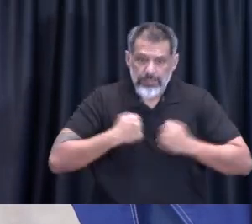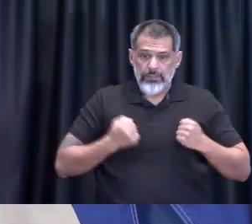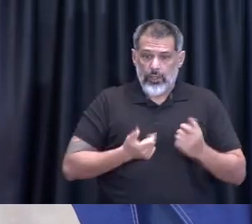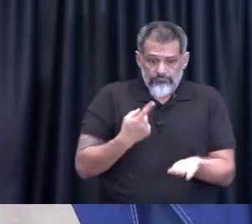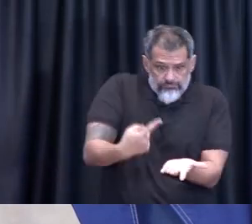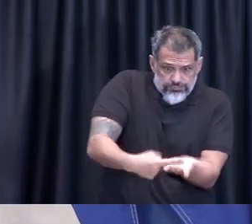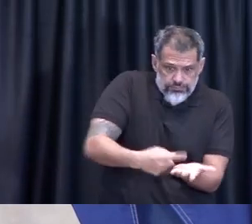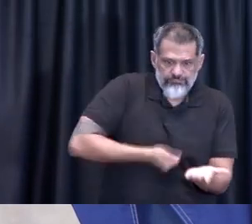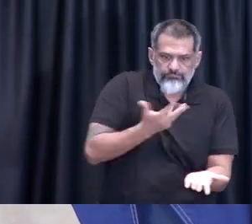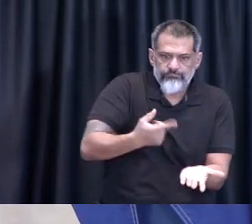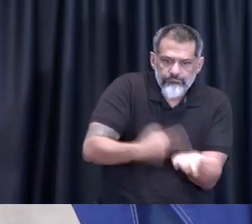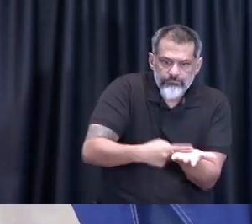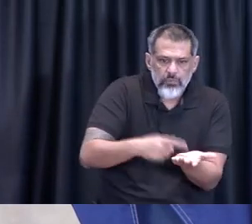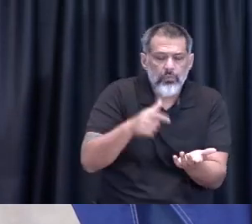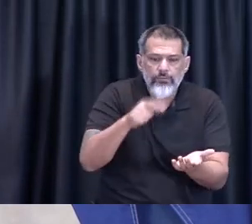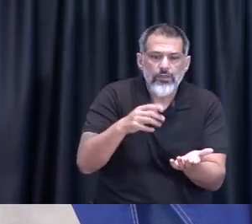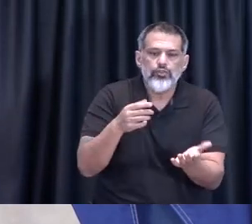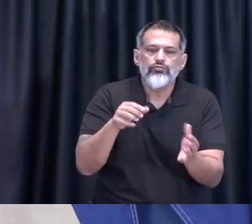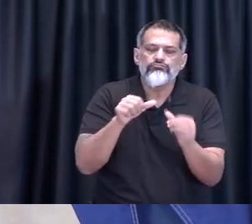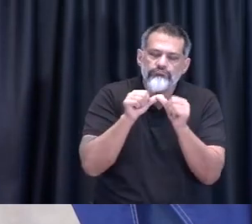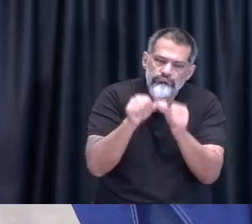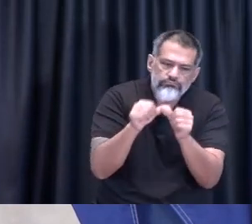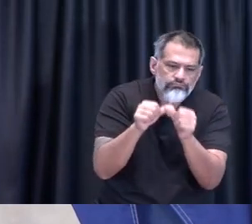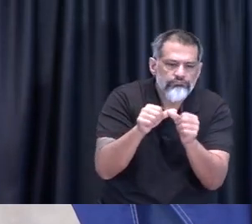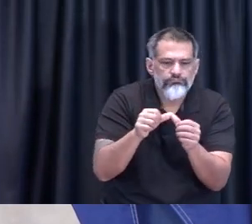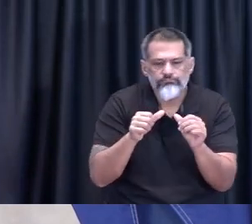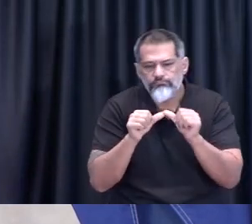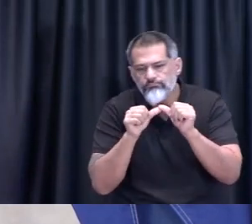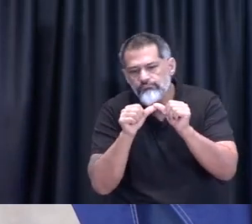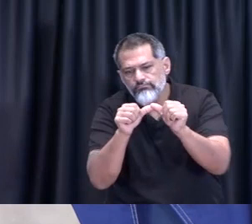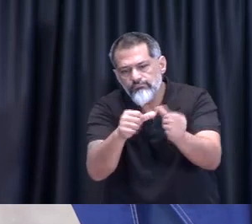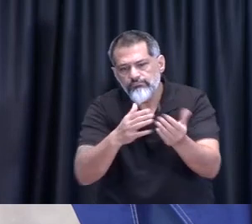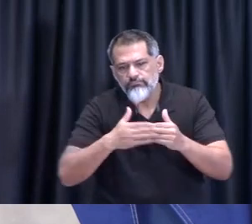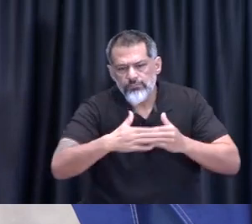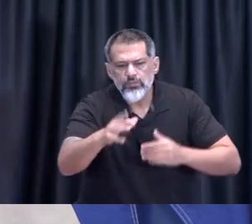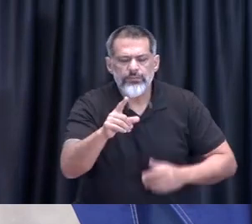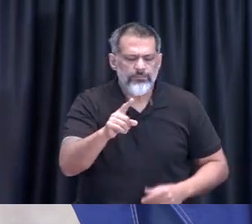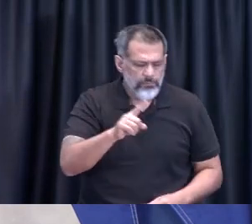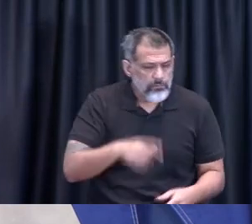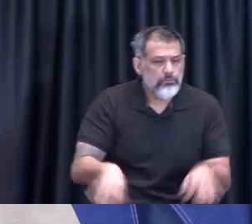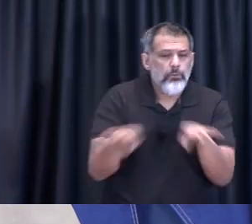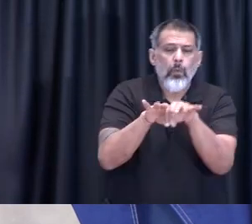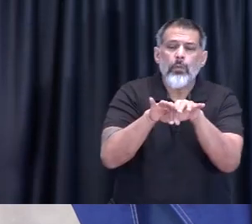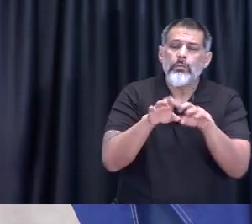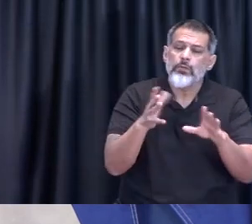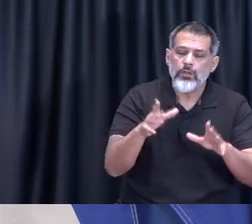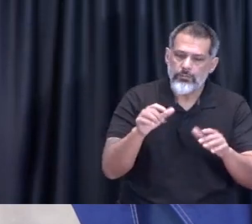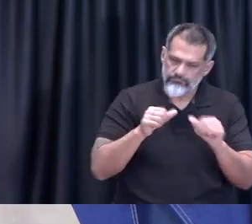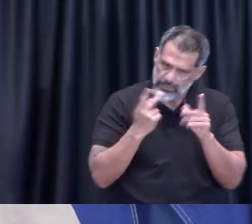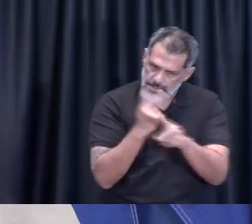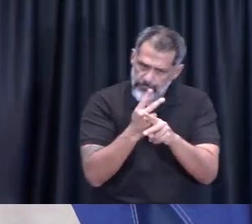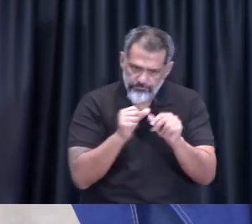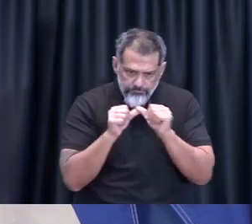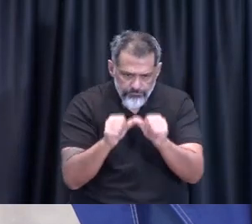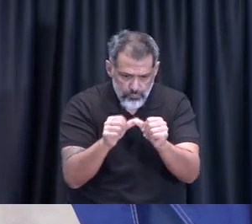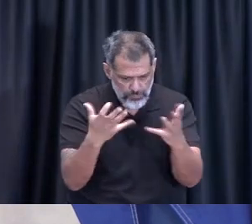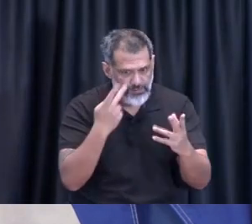our willingness to talk about it and do more to address it. We'll have a great deal to do with our ability to continue to succeed as a Canadian society, given the